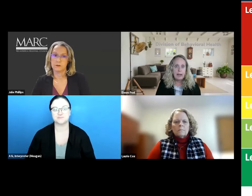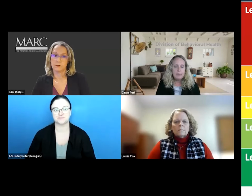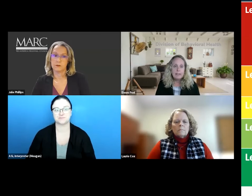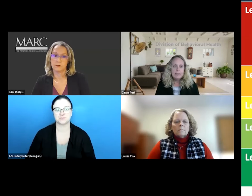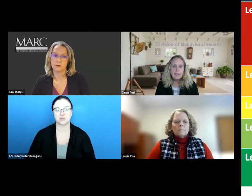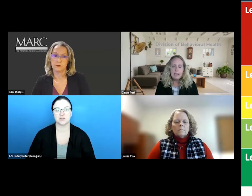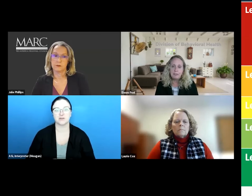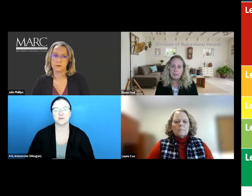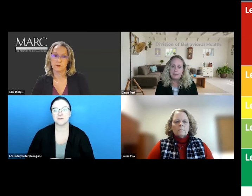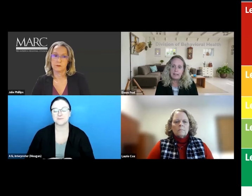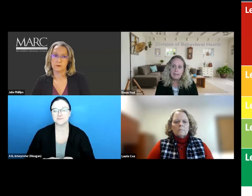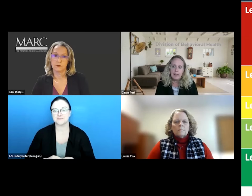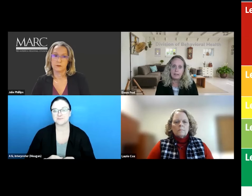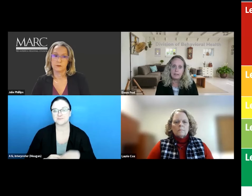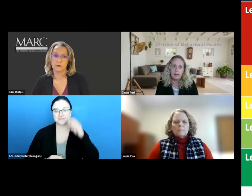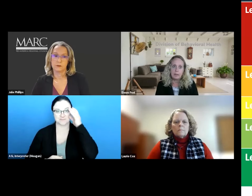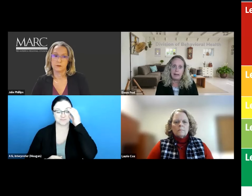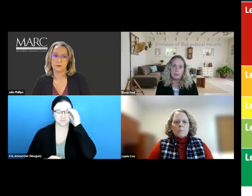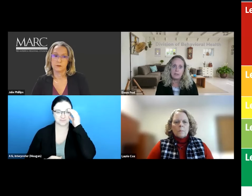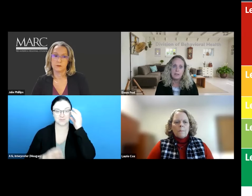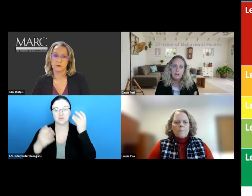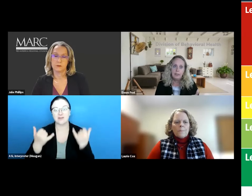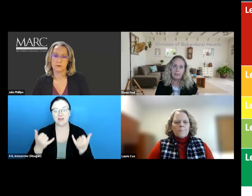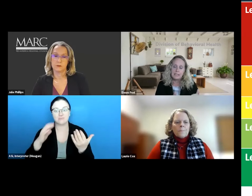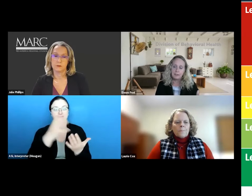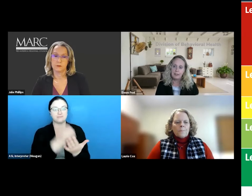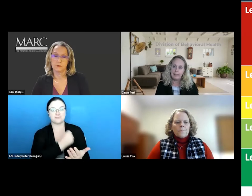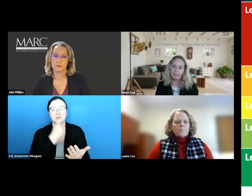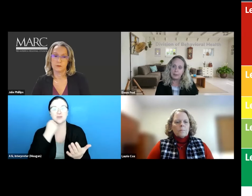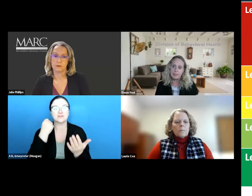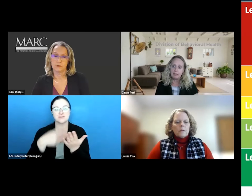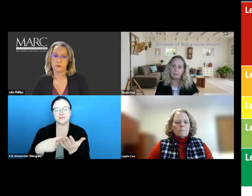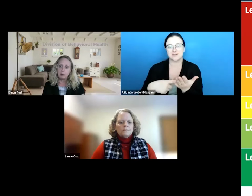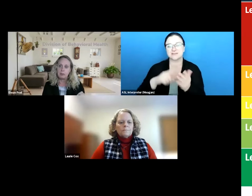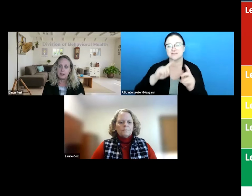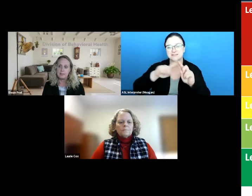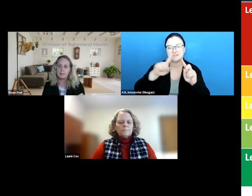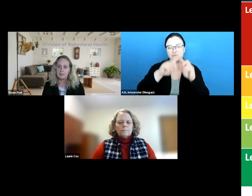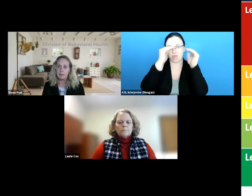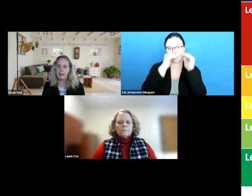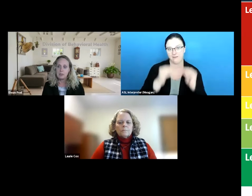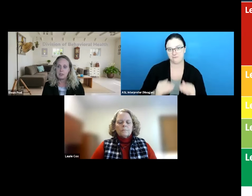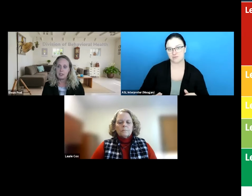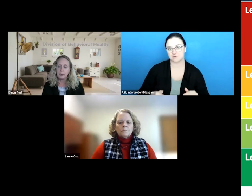So I'm gonna take a few minutes and talk about the different levels of mobile crisis dispatch.